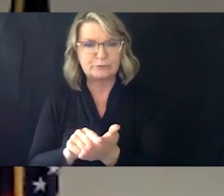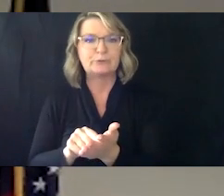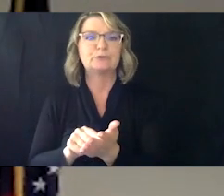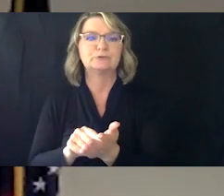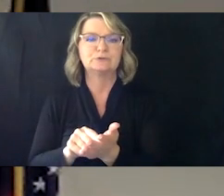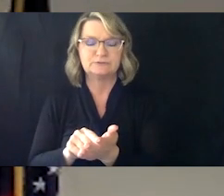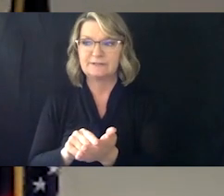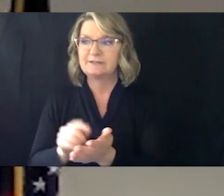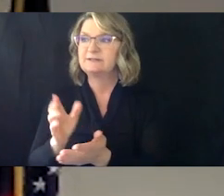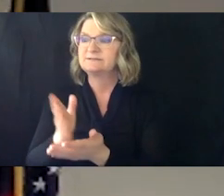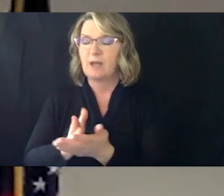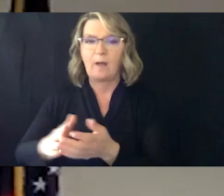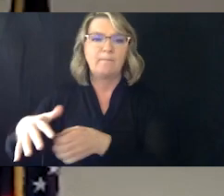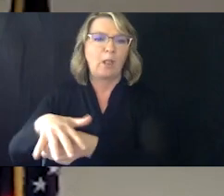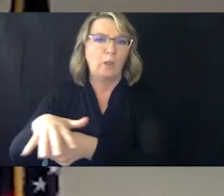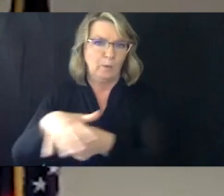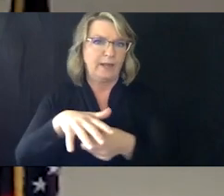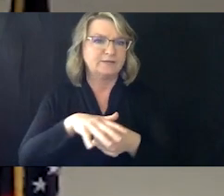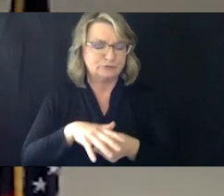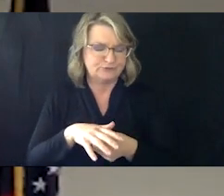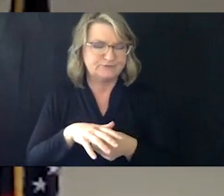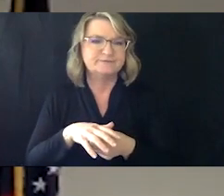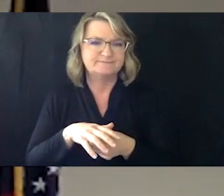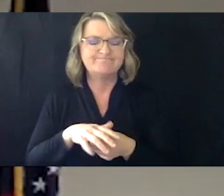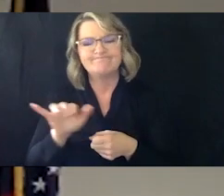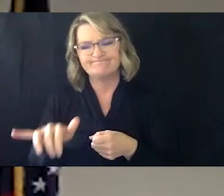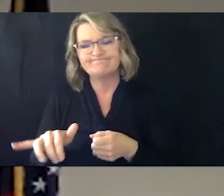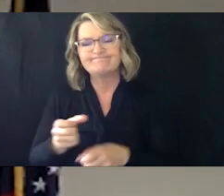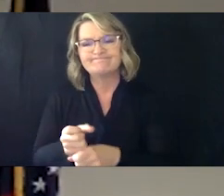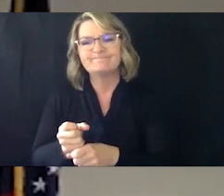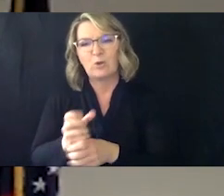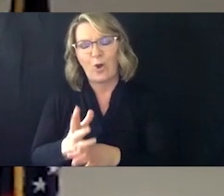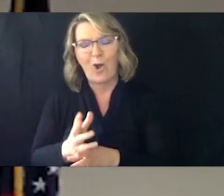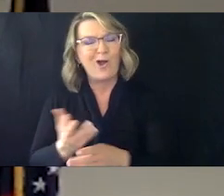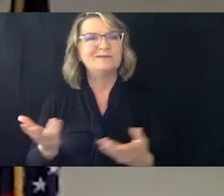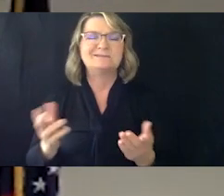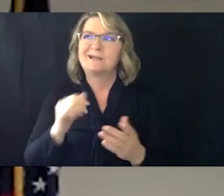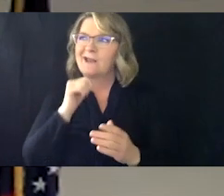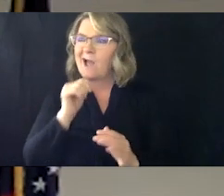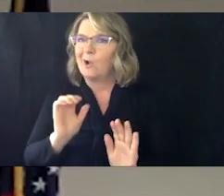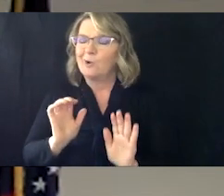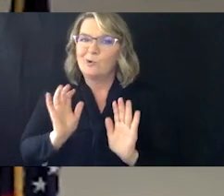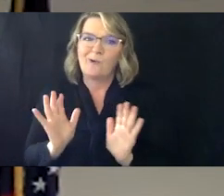voting locations and that did create a less than ideal voting experience for some of those voters